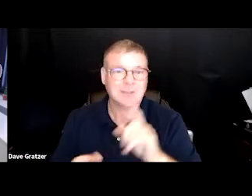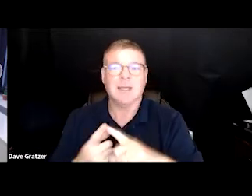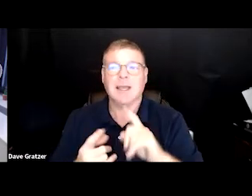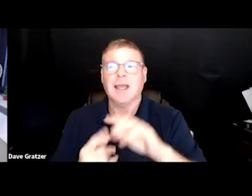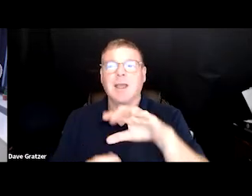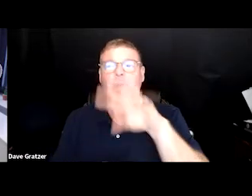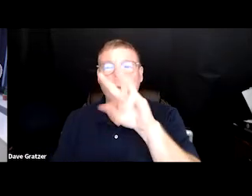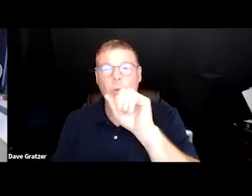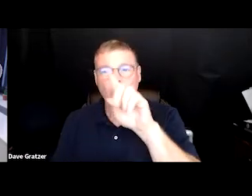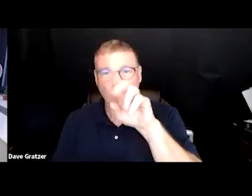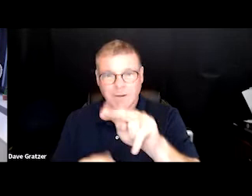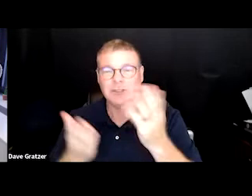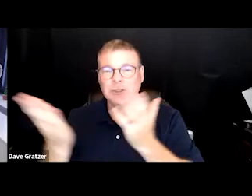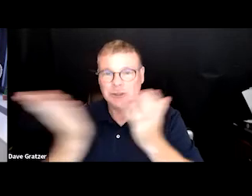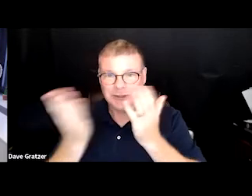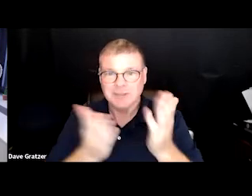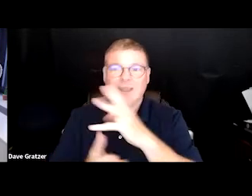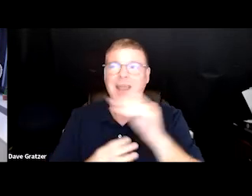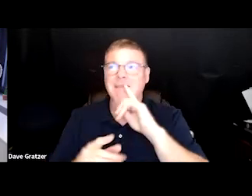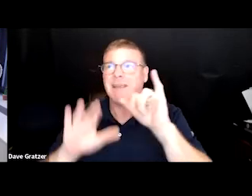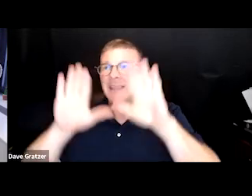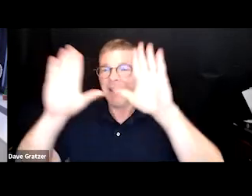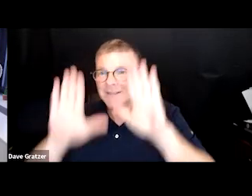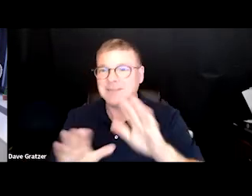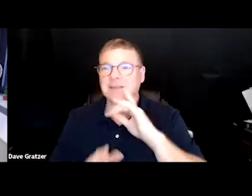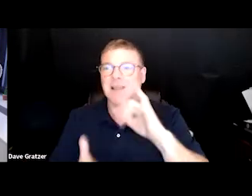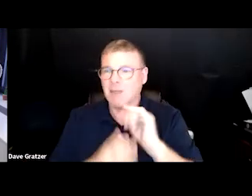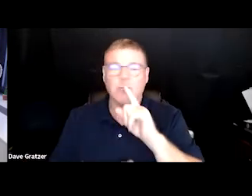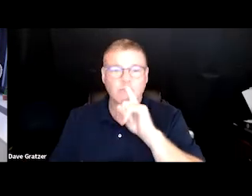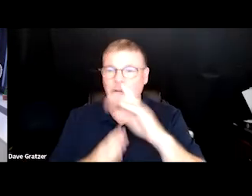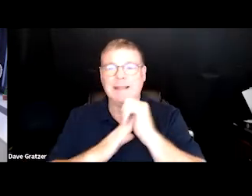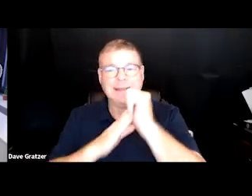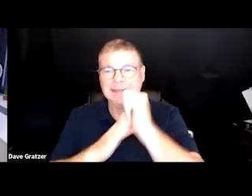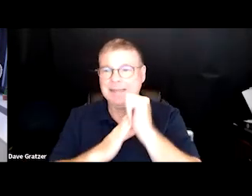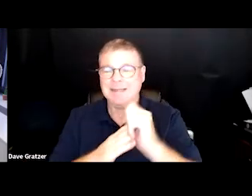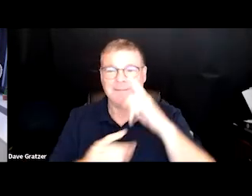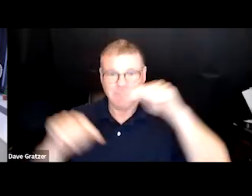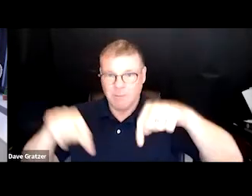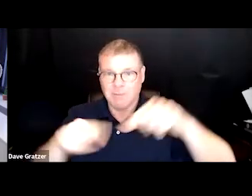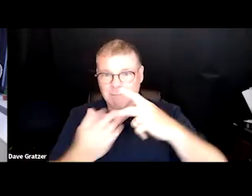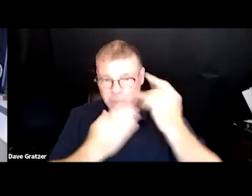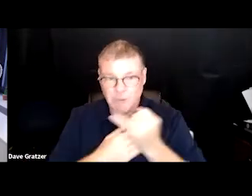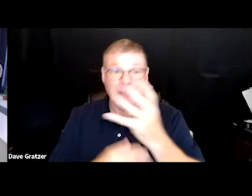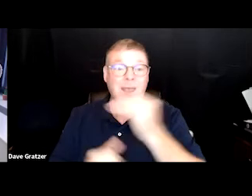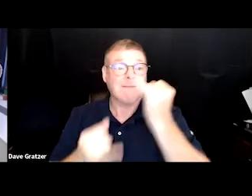and the New Jersey Centers of Excellence that were really the leaders of this initiative. And finally this work was funded